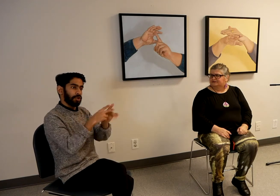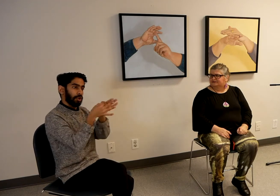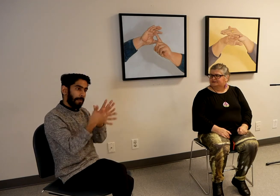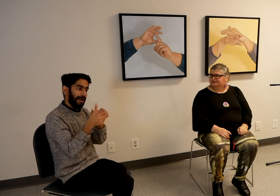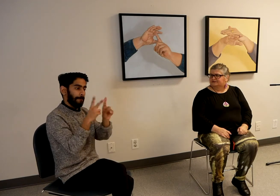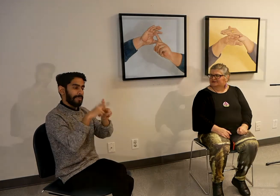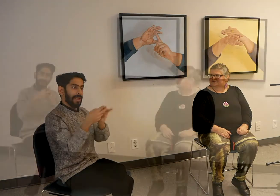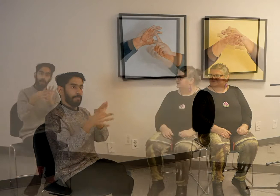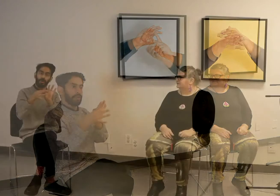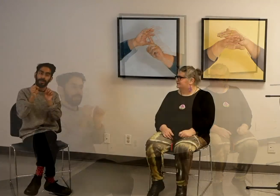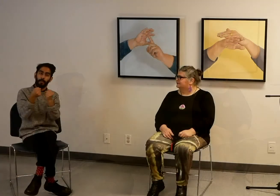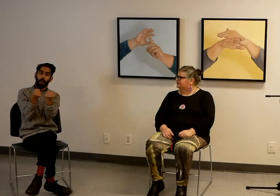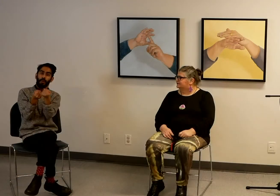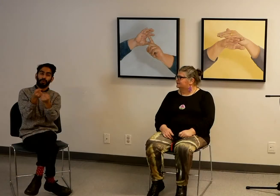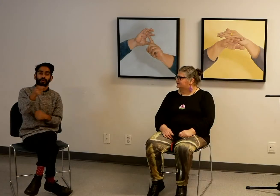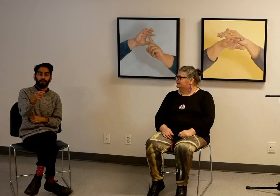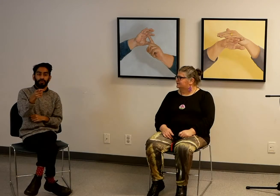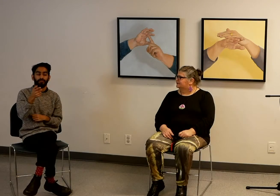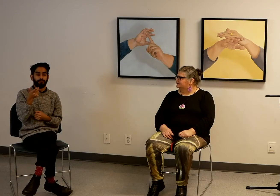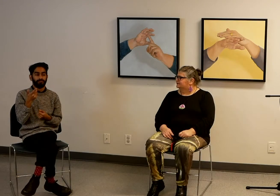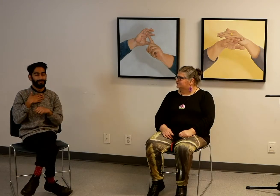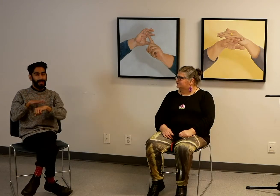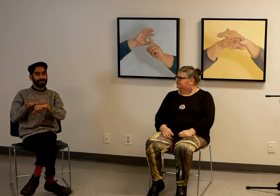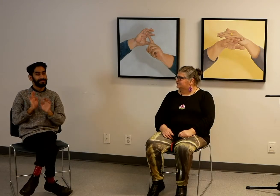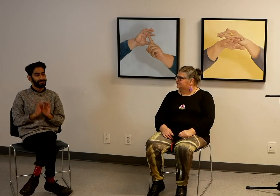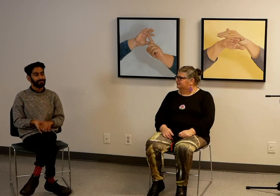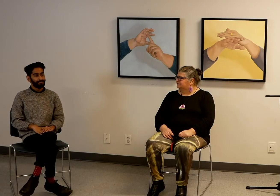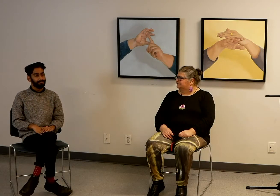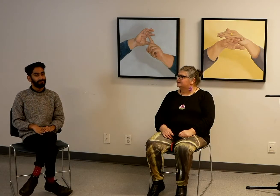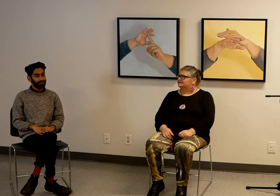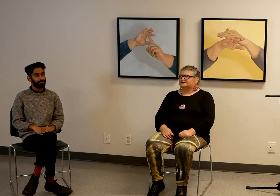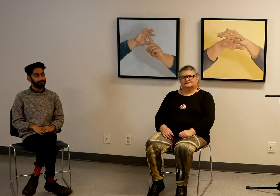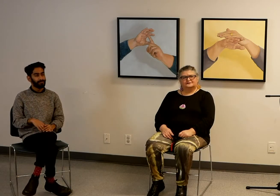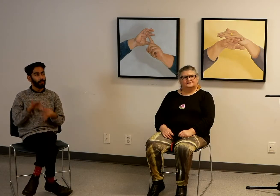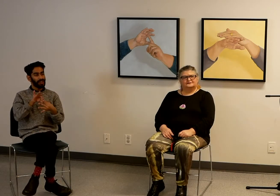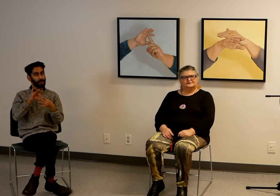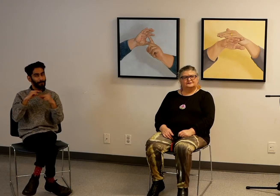an interpreter and to be able to access that, um, the interpreter and the captions would support other people as well.